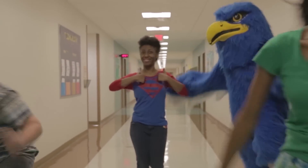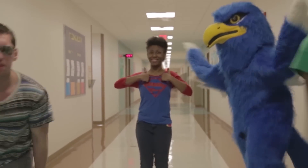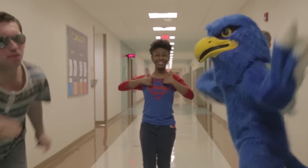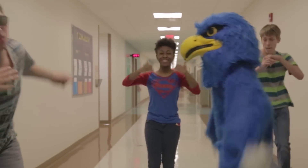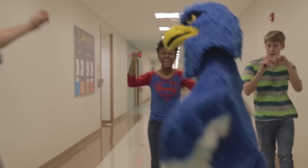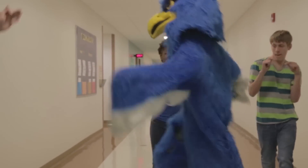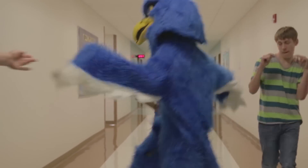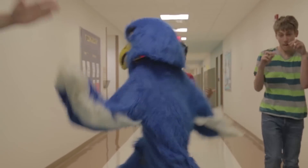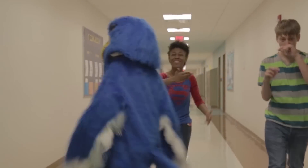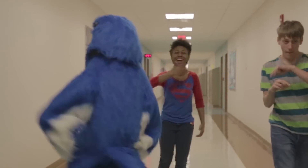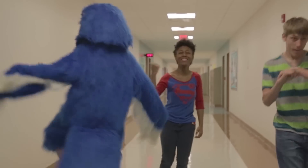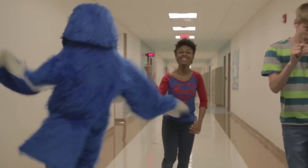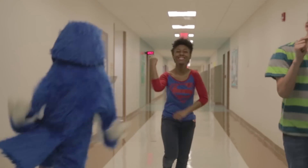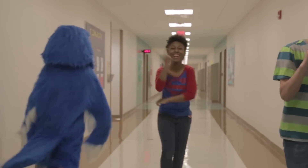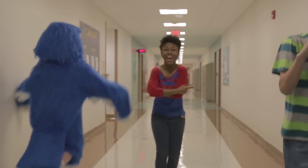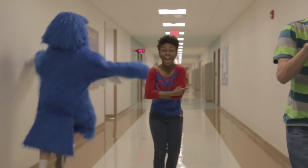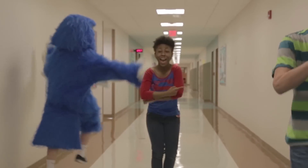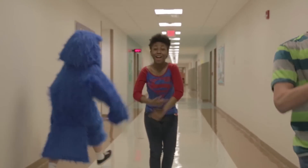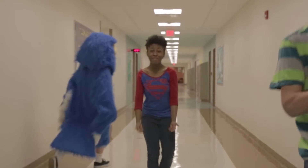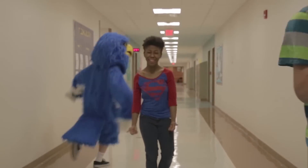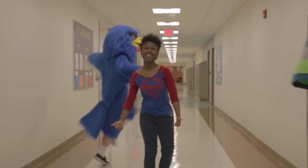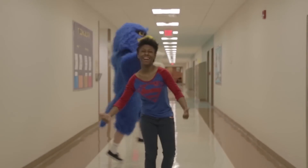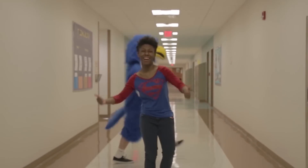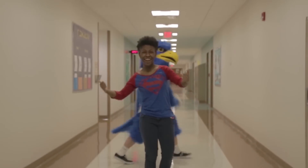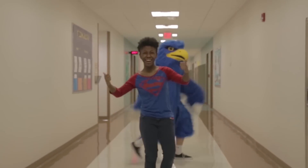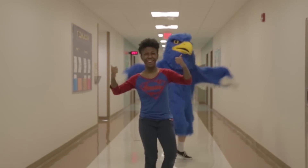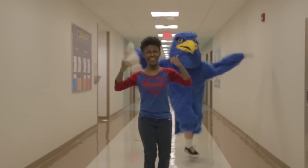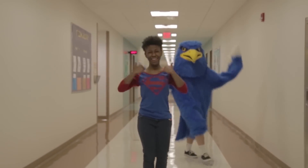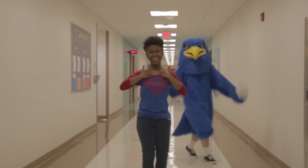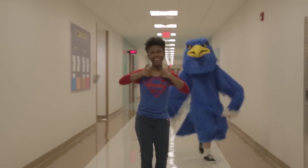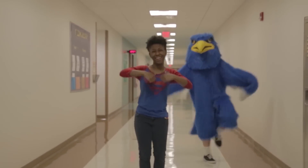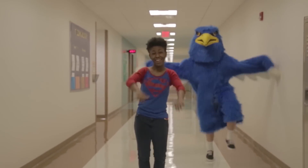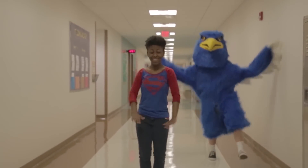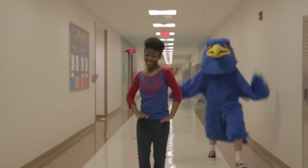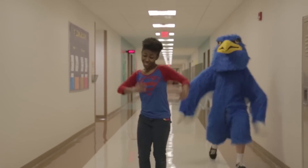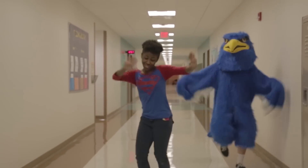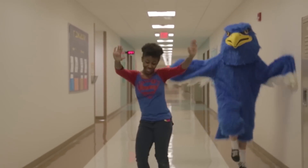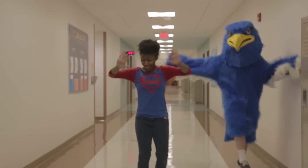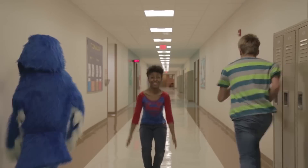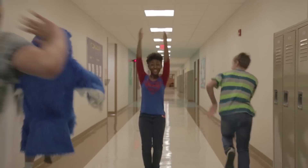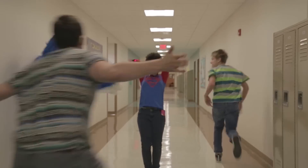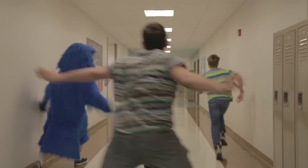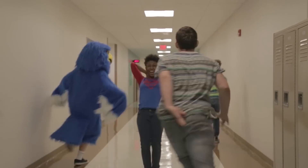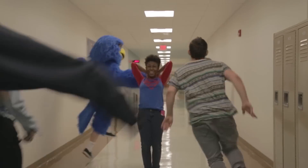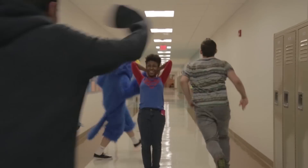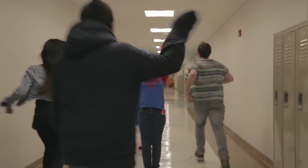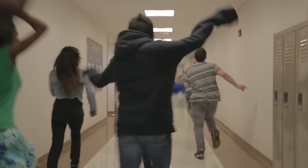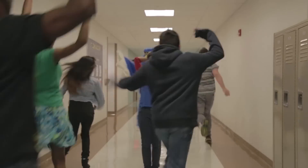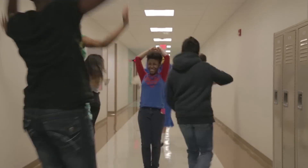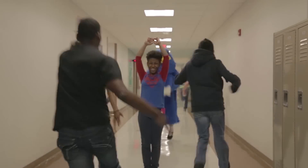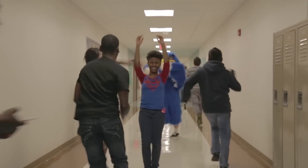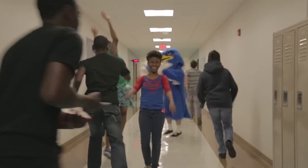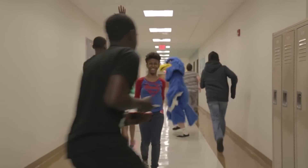This is gonna be the best day of my life My li-i-i-ife